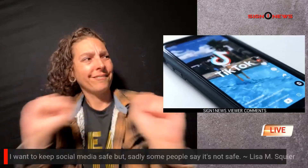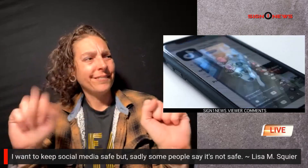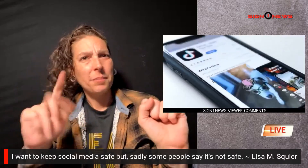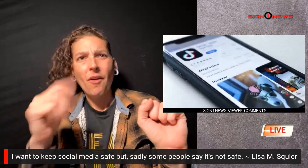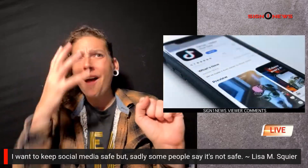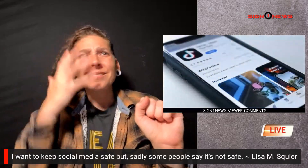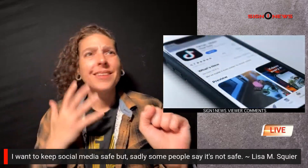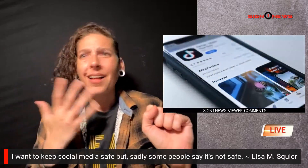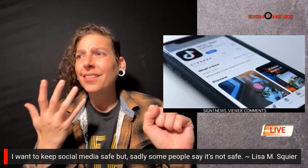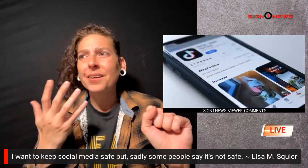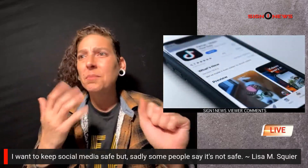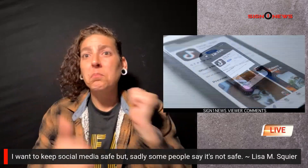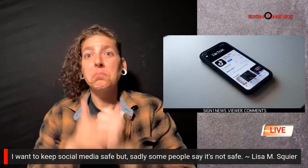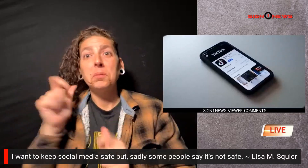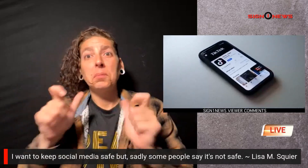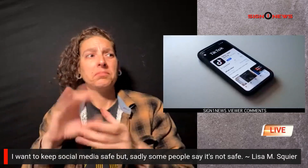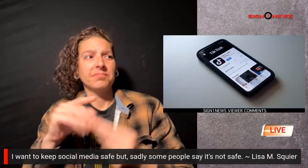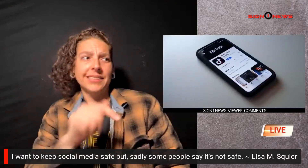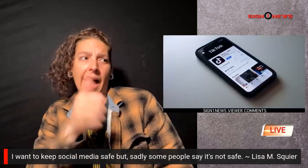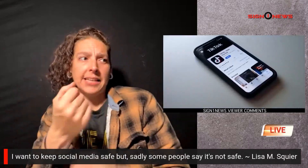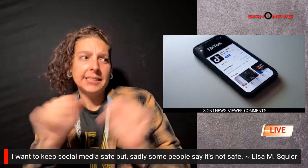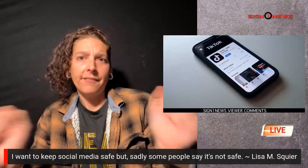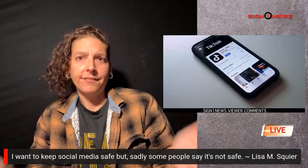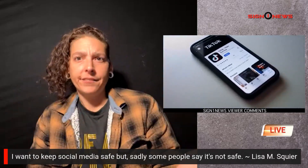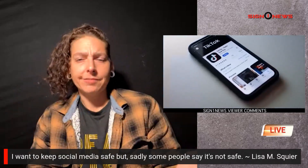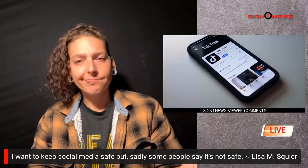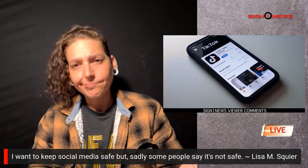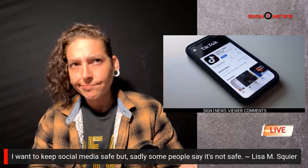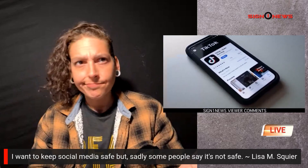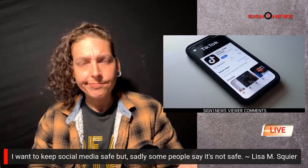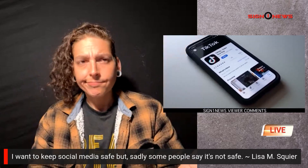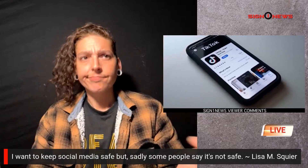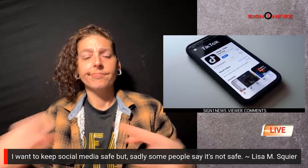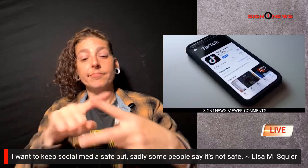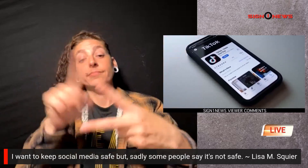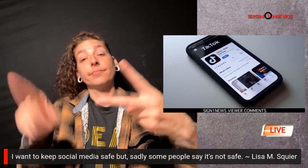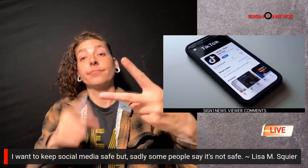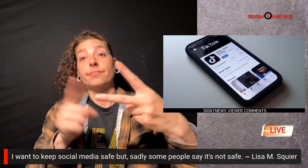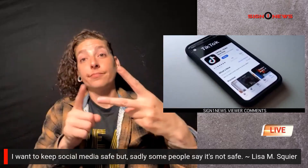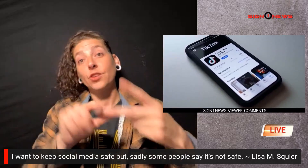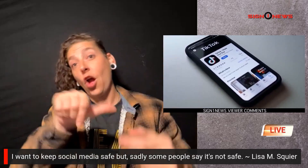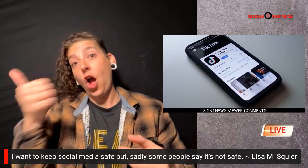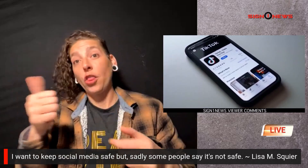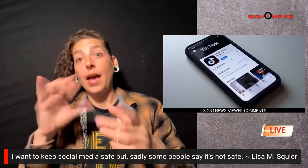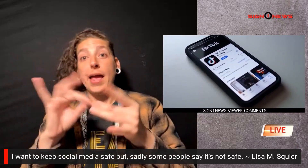on the platform I want to keep social media safe but sadly some people say it's not safe